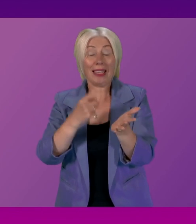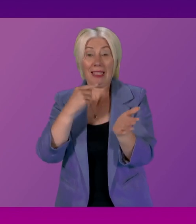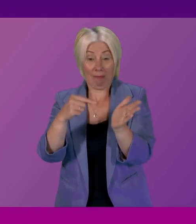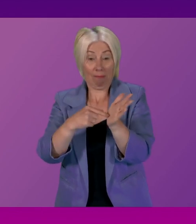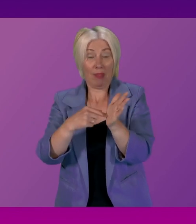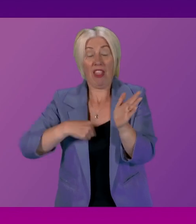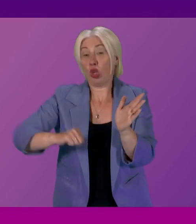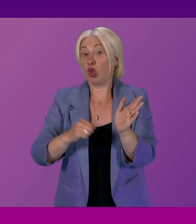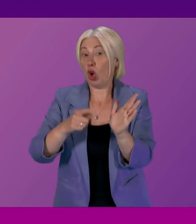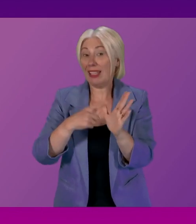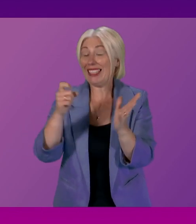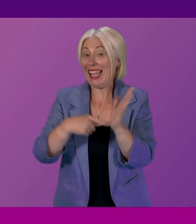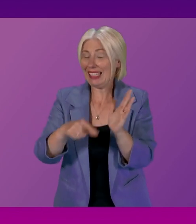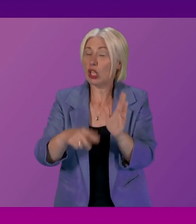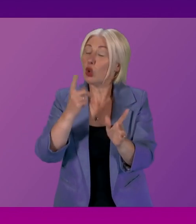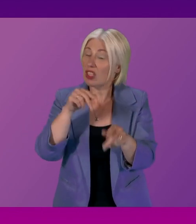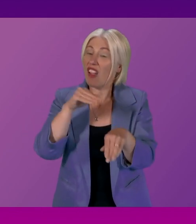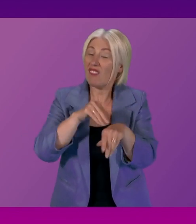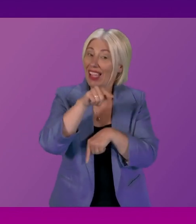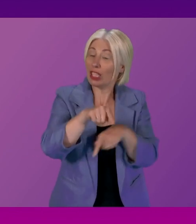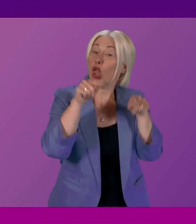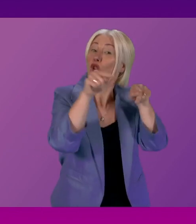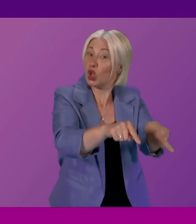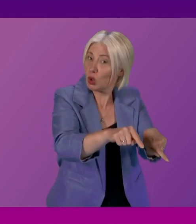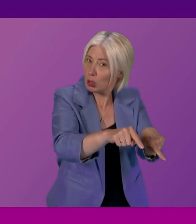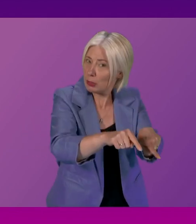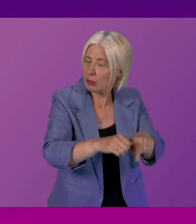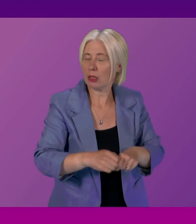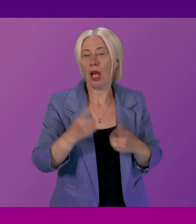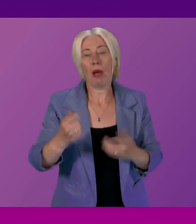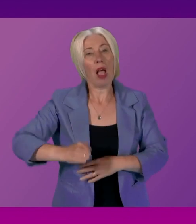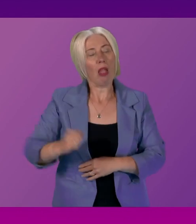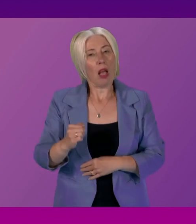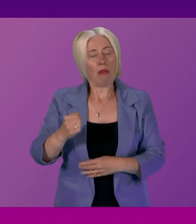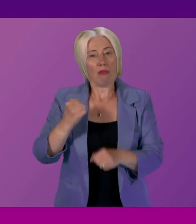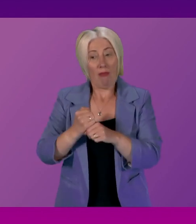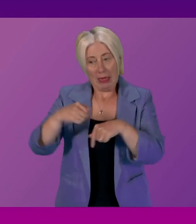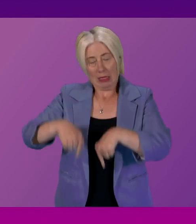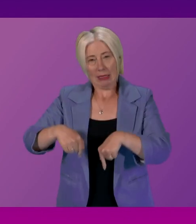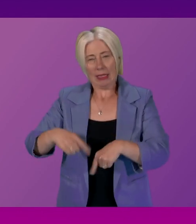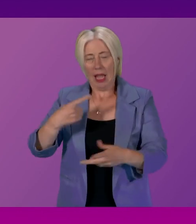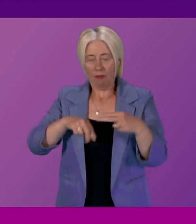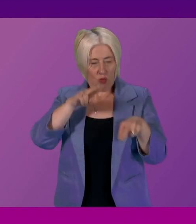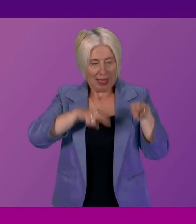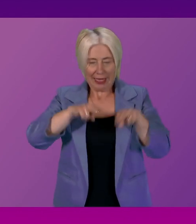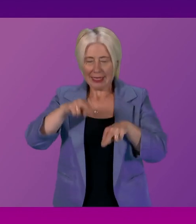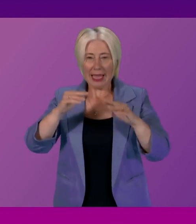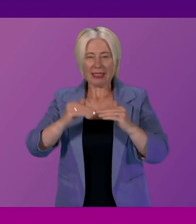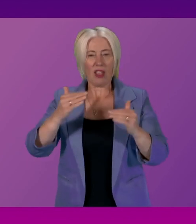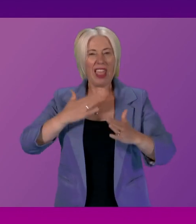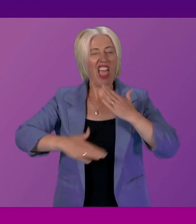Crucially, the Government is, I understand, to assess the efficacy of the pilot.